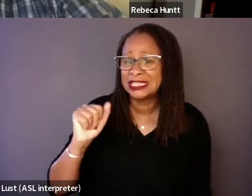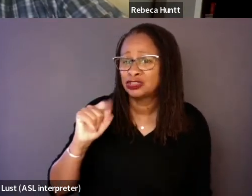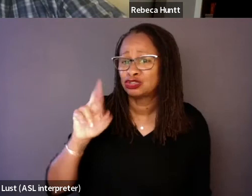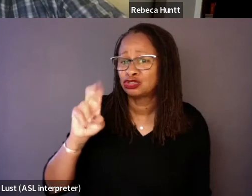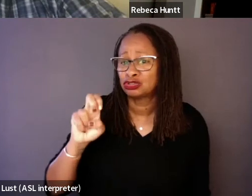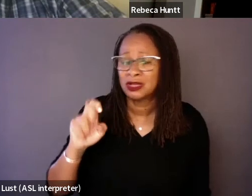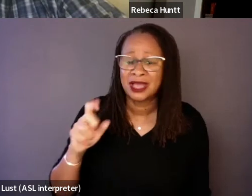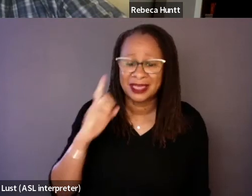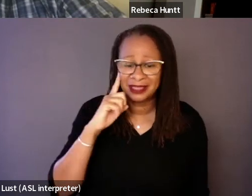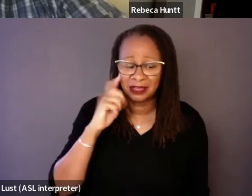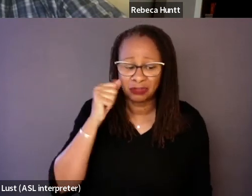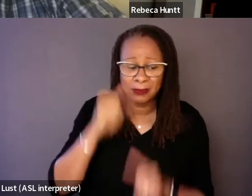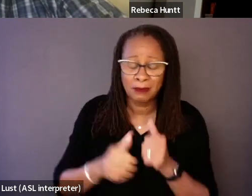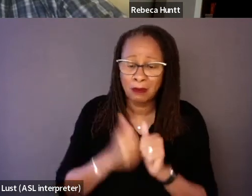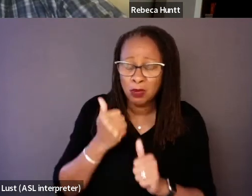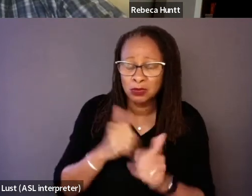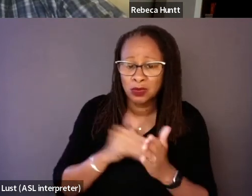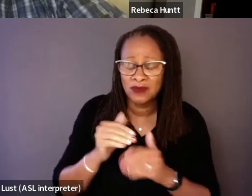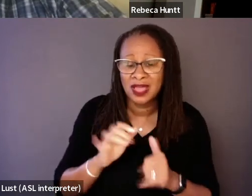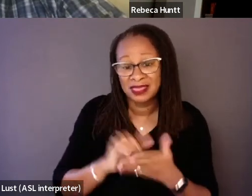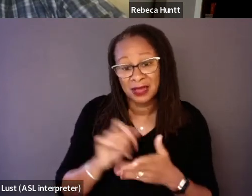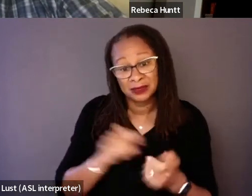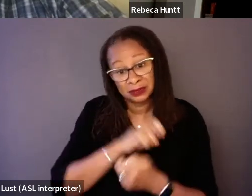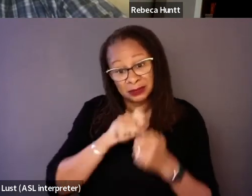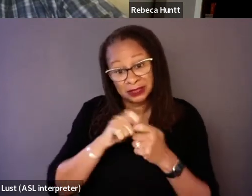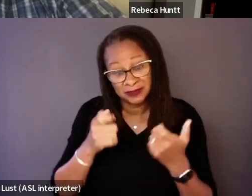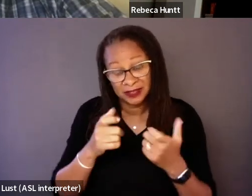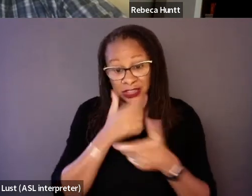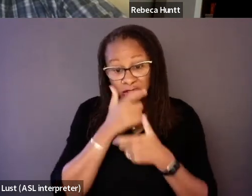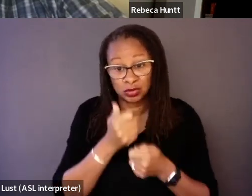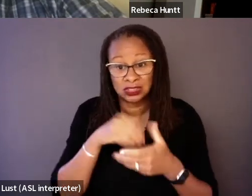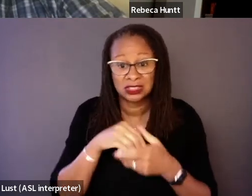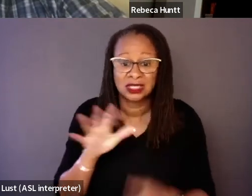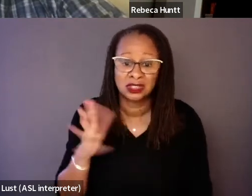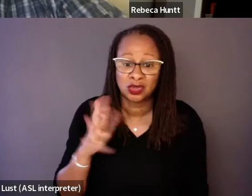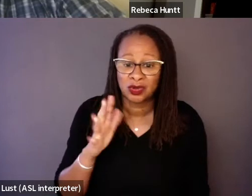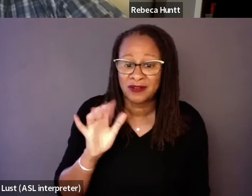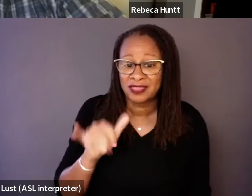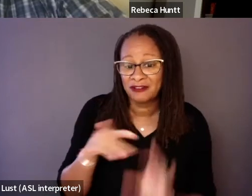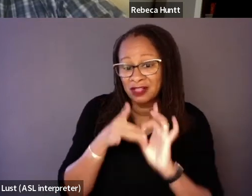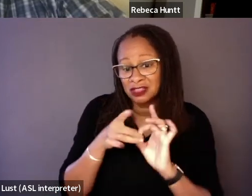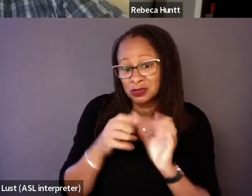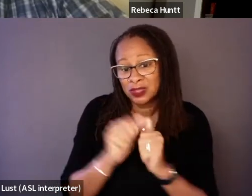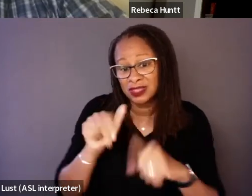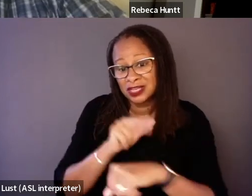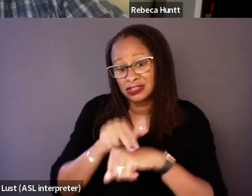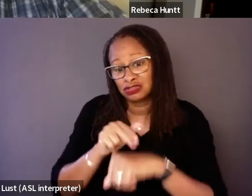like come to mind more closely. Is that something that you were particularly interested in instead of like that relationship?